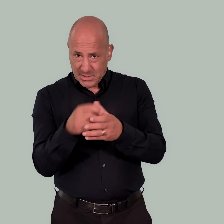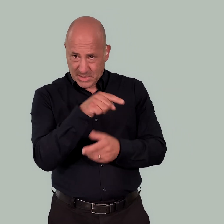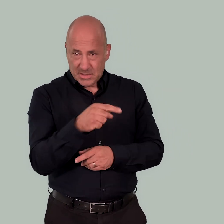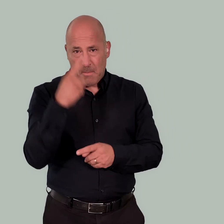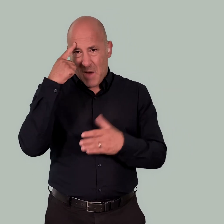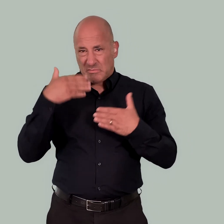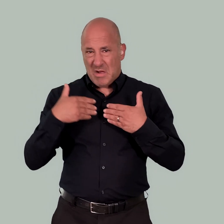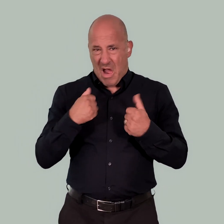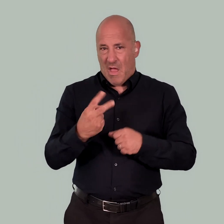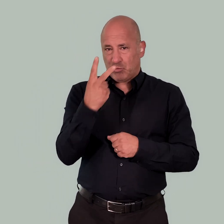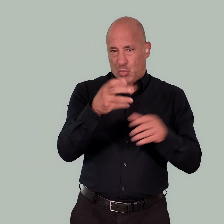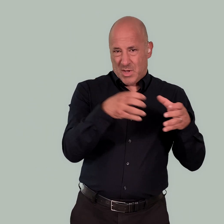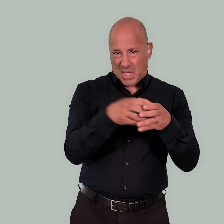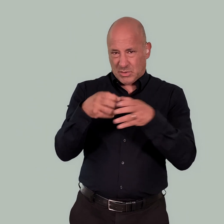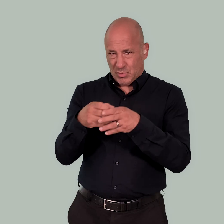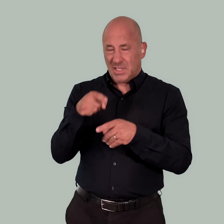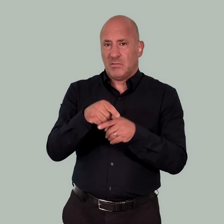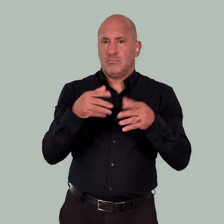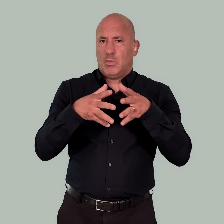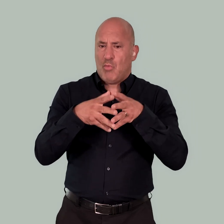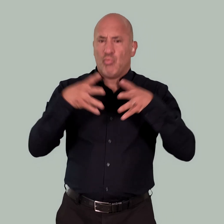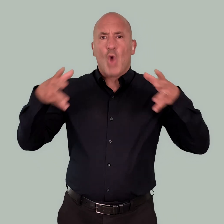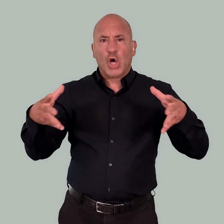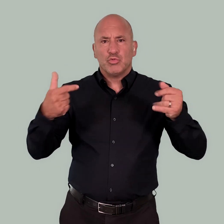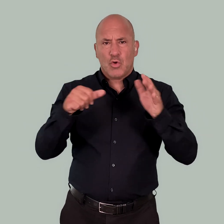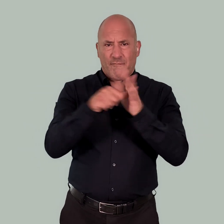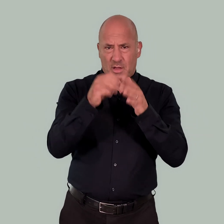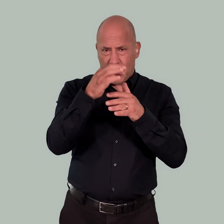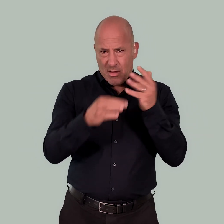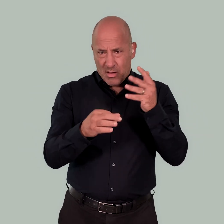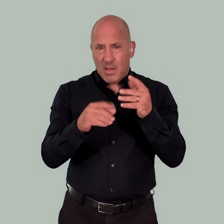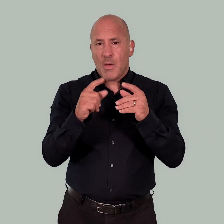and mental health conditions (2 categories) are the largest groups of conditions,